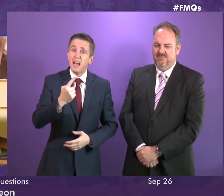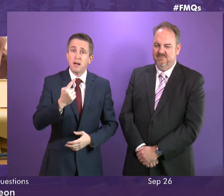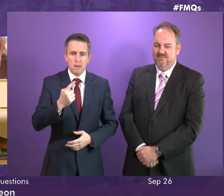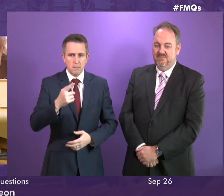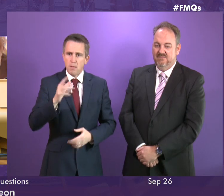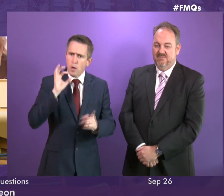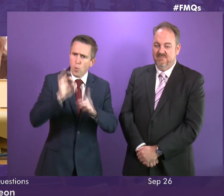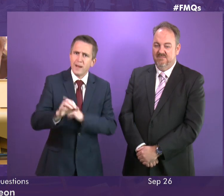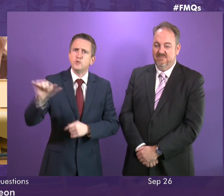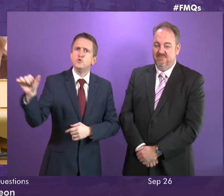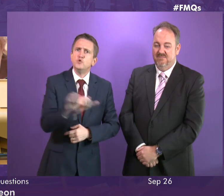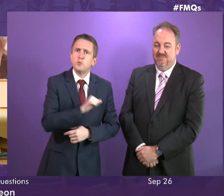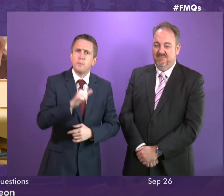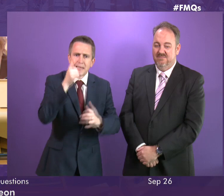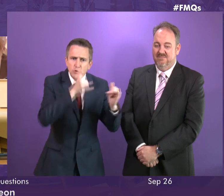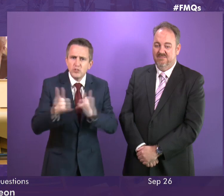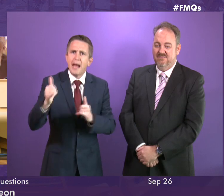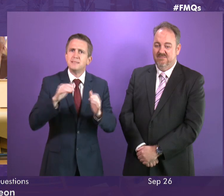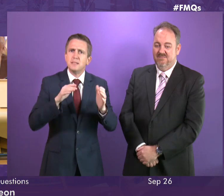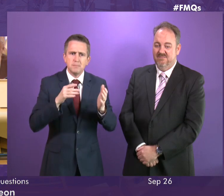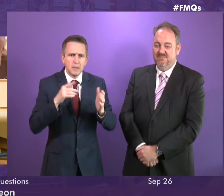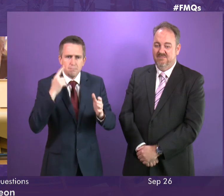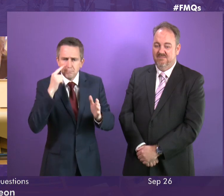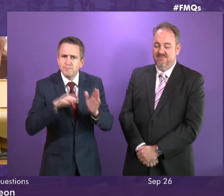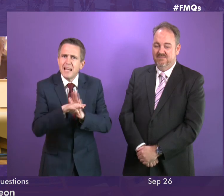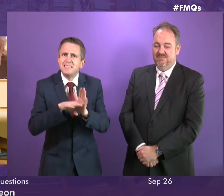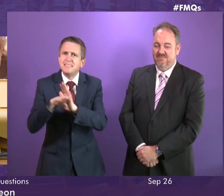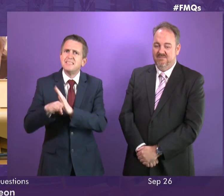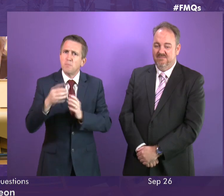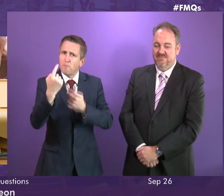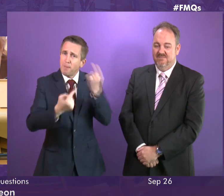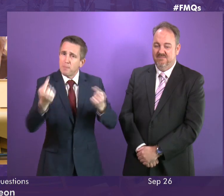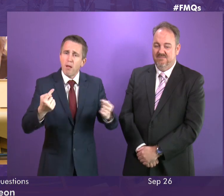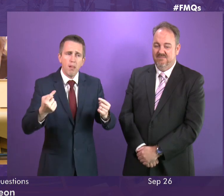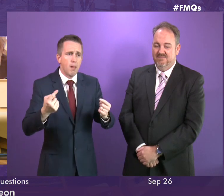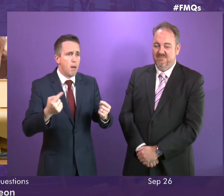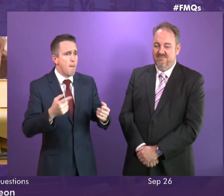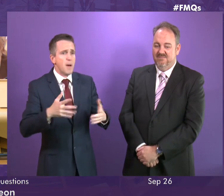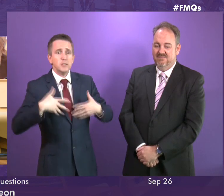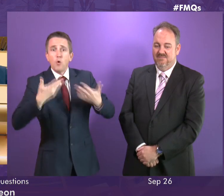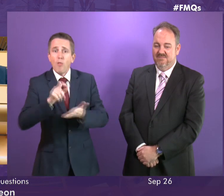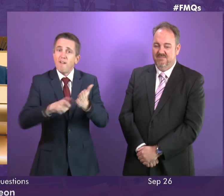that we test a question, again, for a referendum that he also says should not happen and he